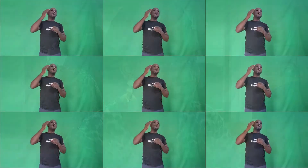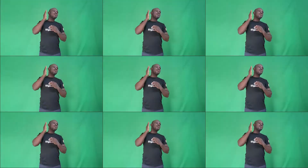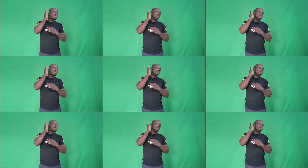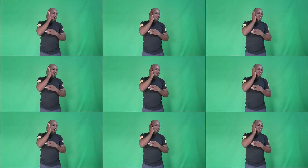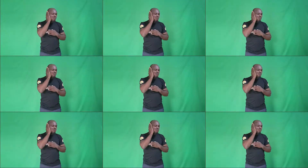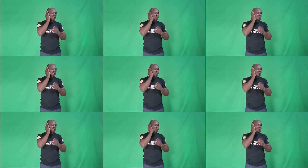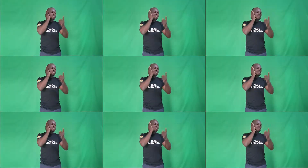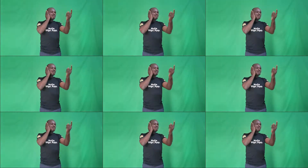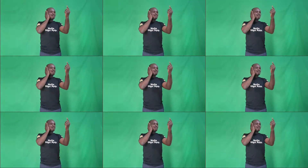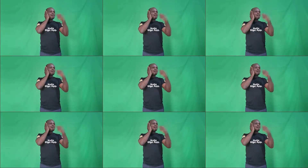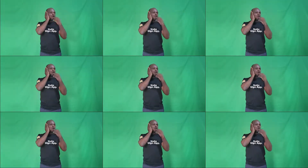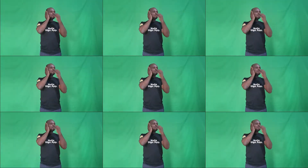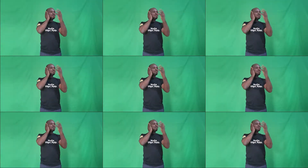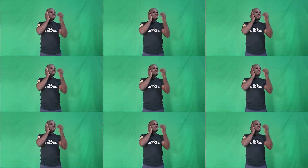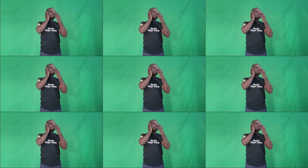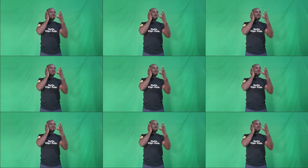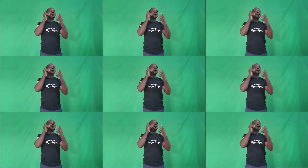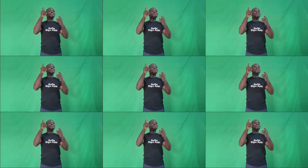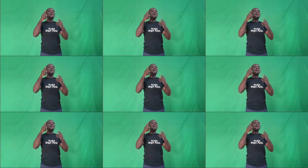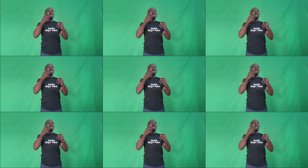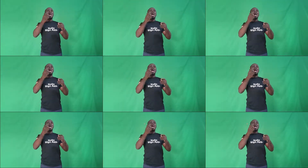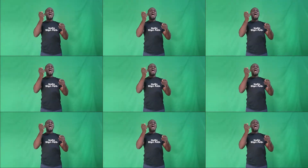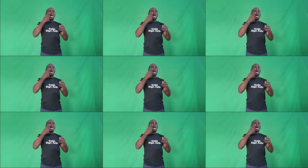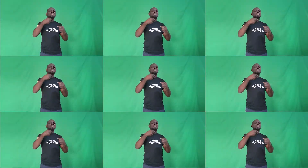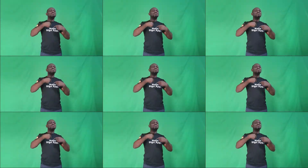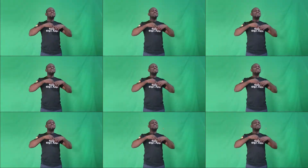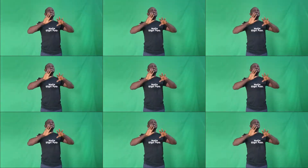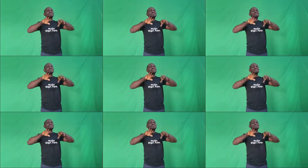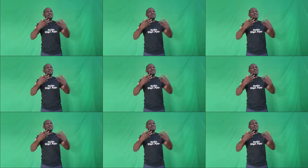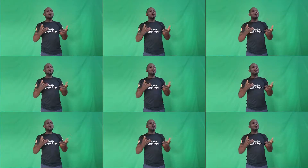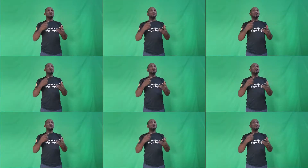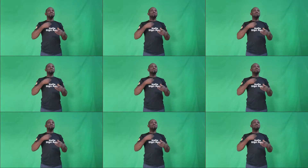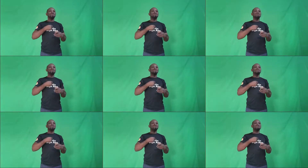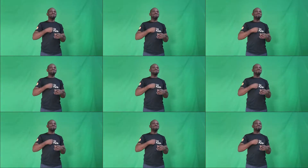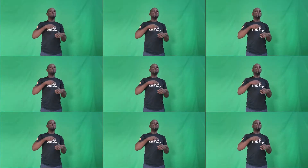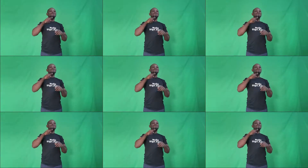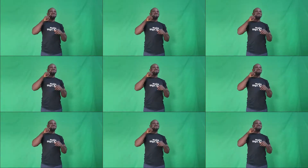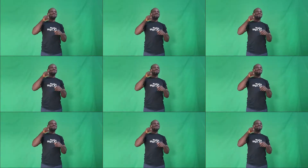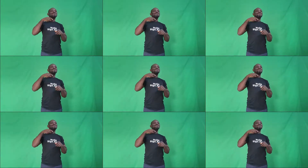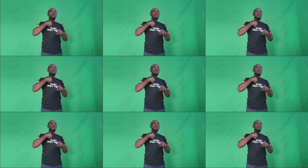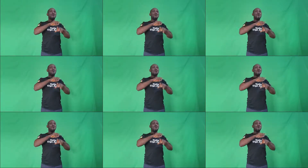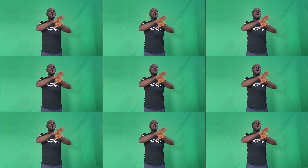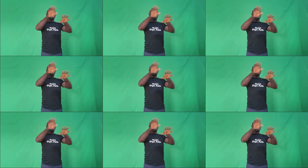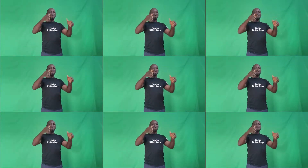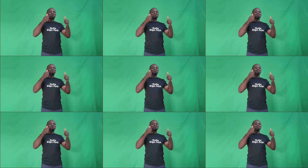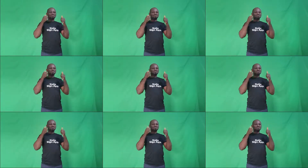researches of other people. So, that is at the global level. Bringing it back to very